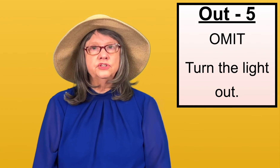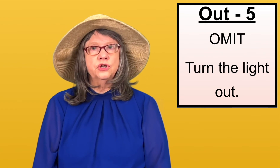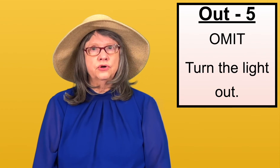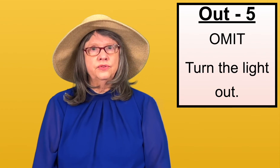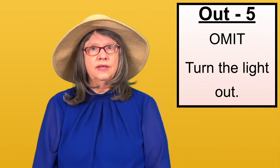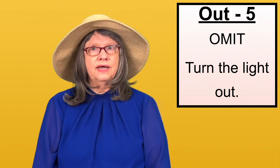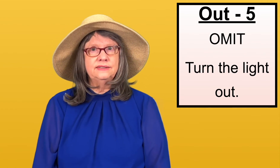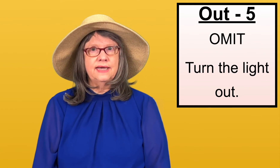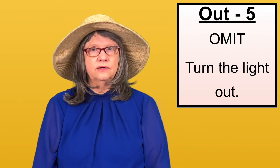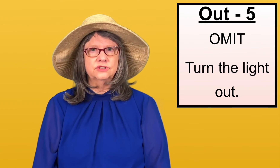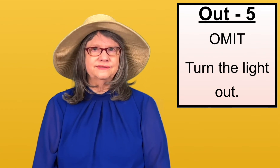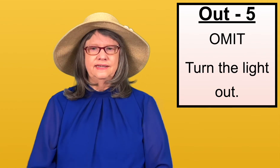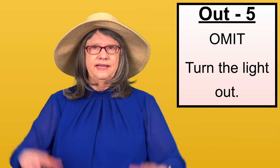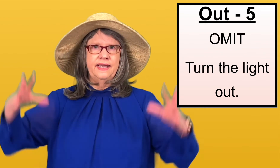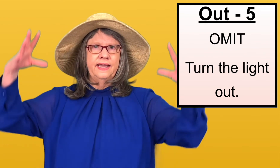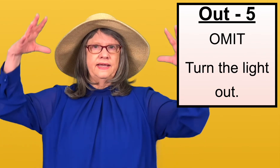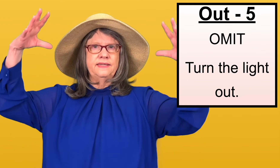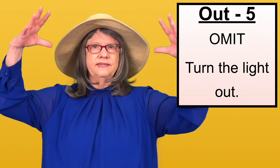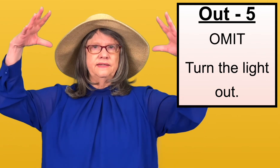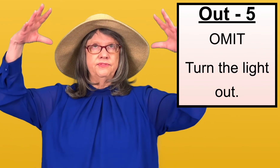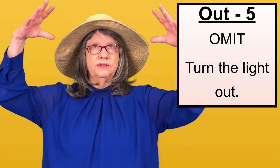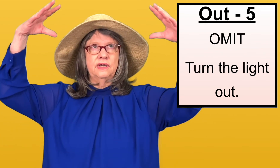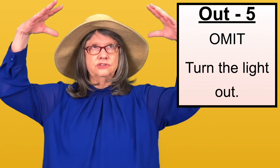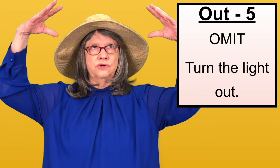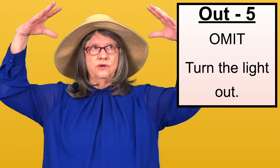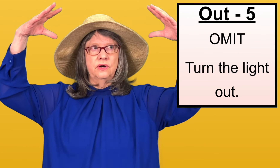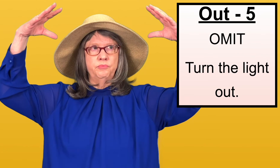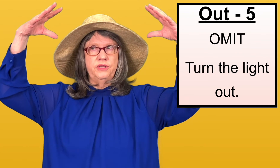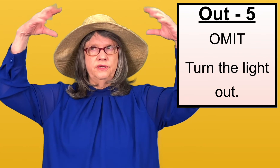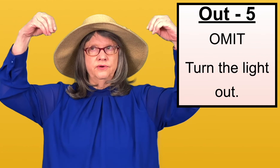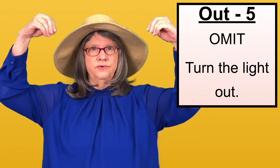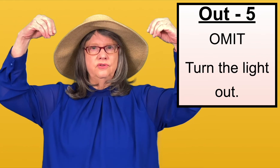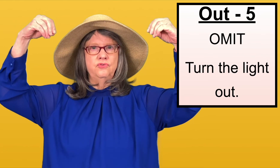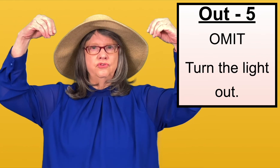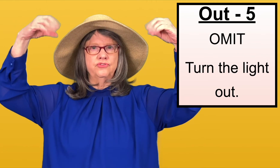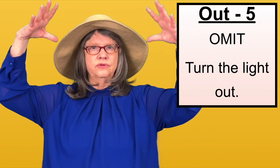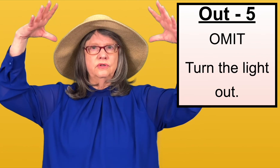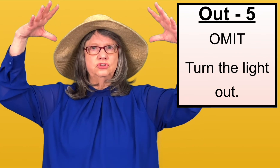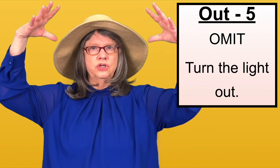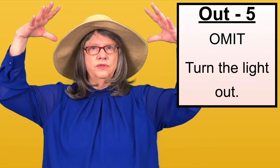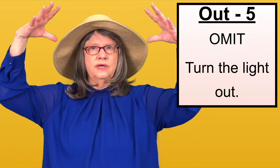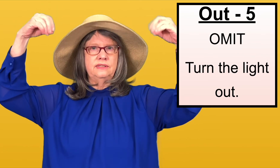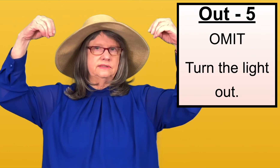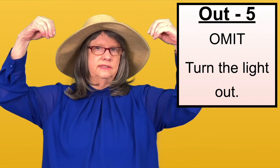turn the lights out. And if the lights are up here, you just show the lights, and